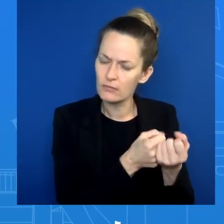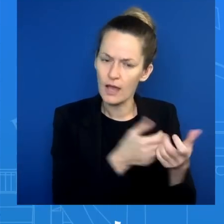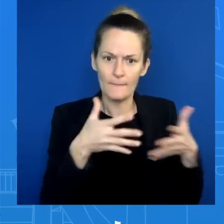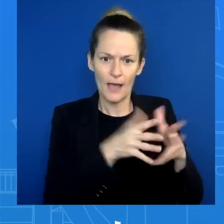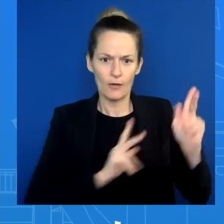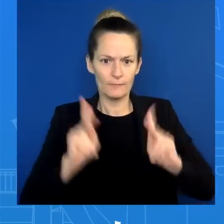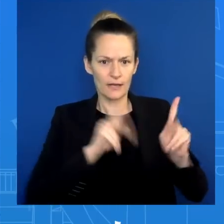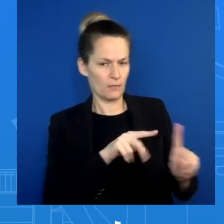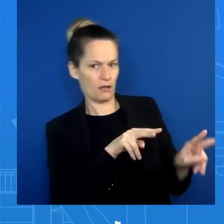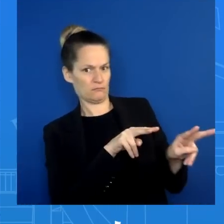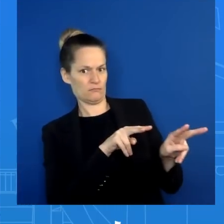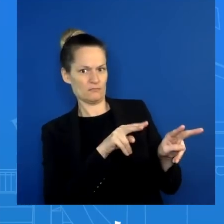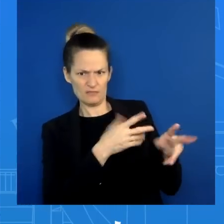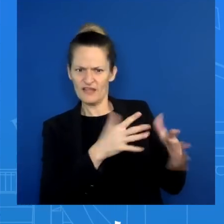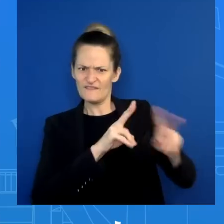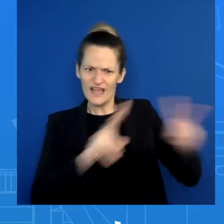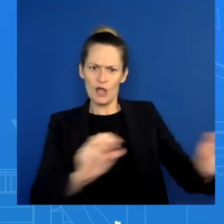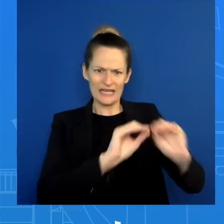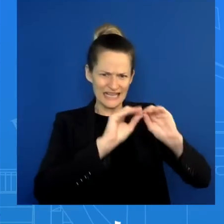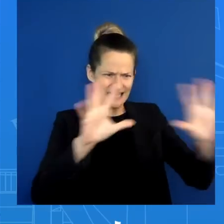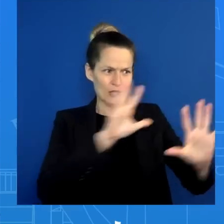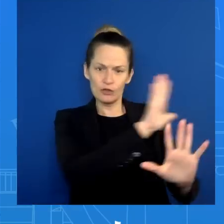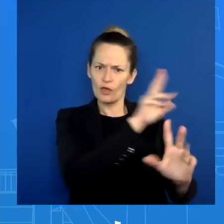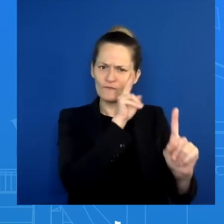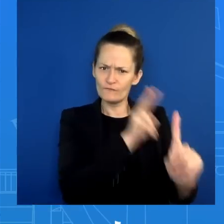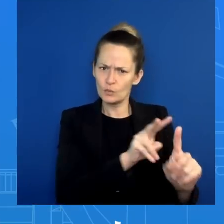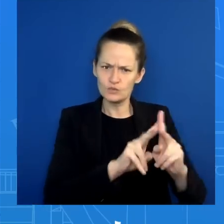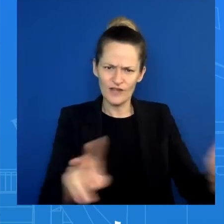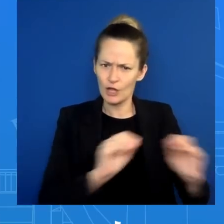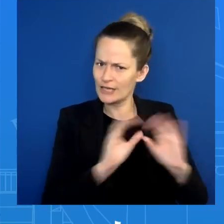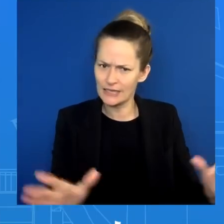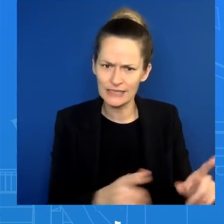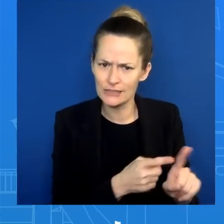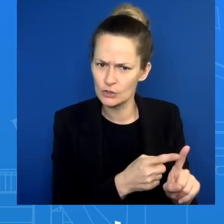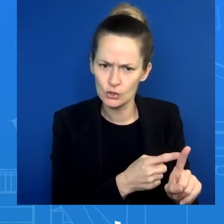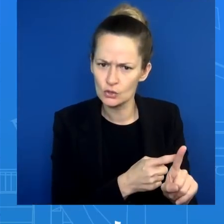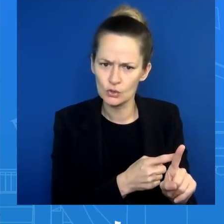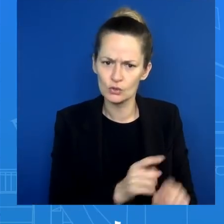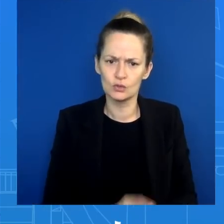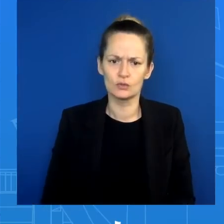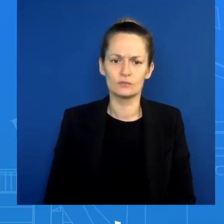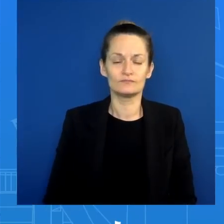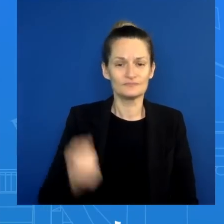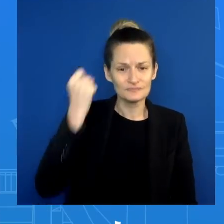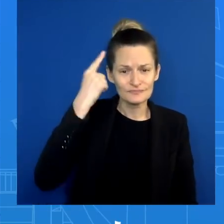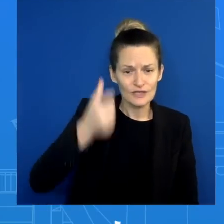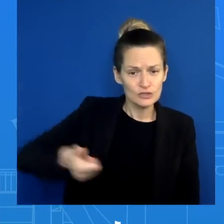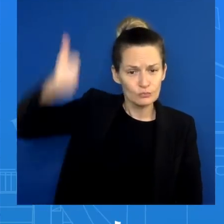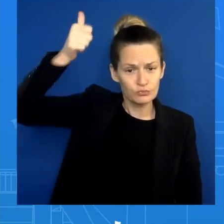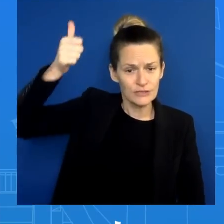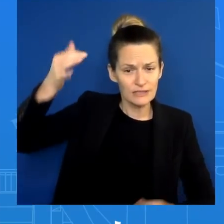The decision that we saw on June 24th adopts decision was not the majority rule was not the voice.